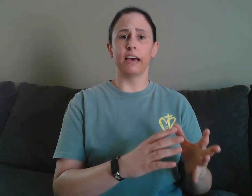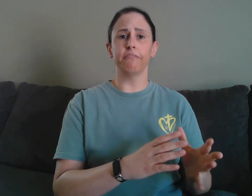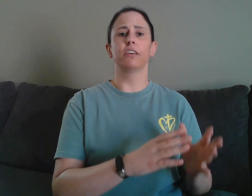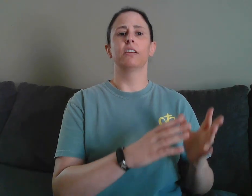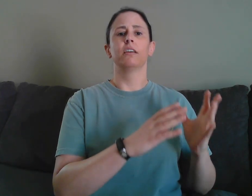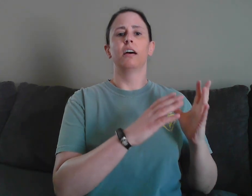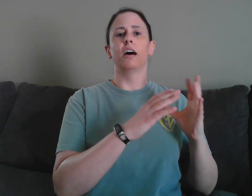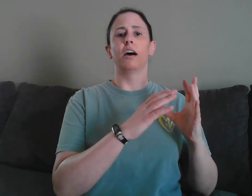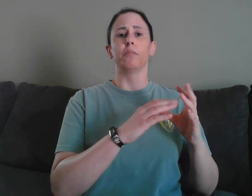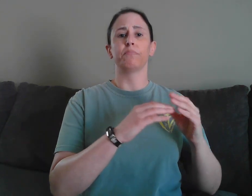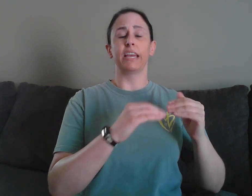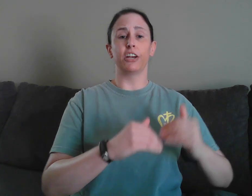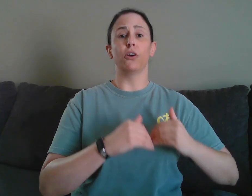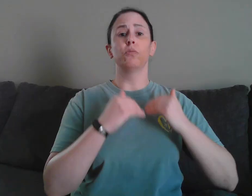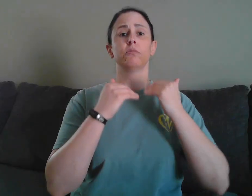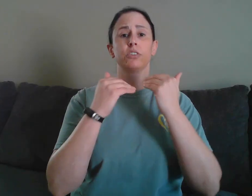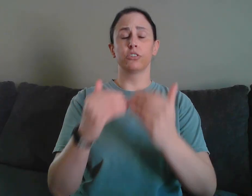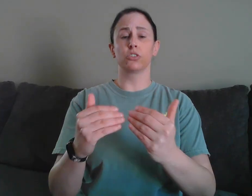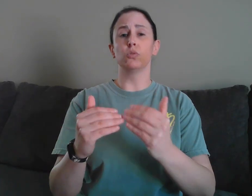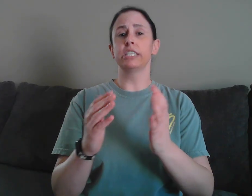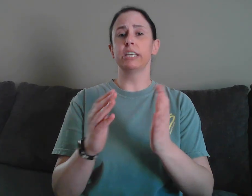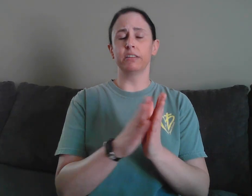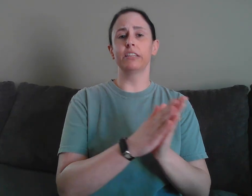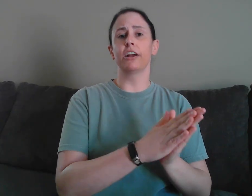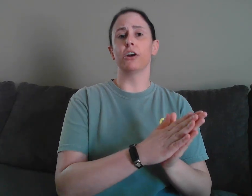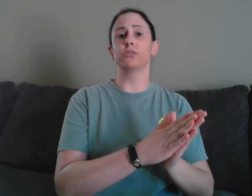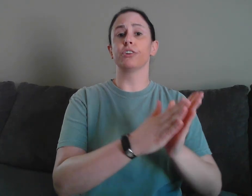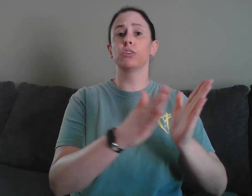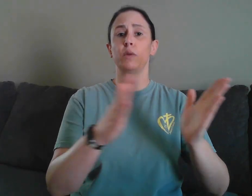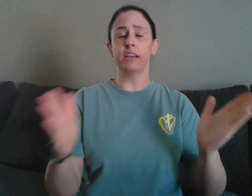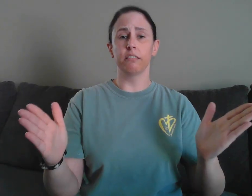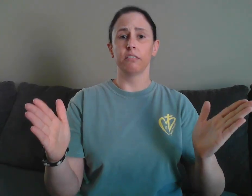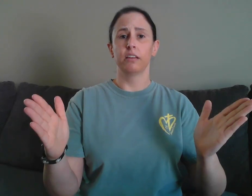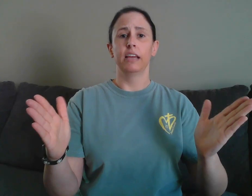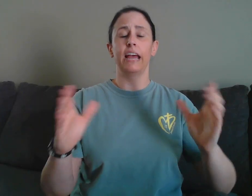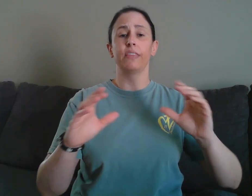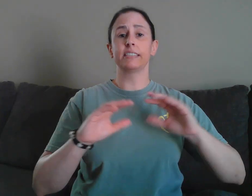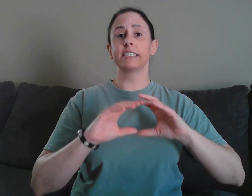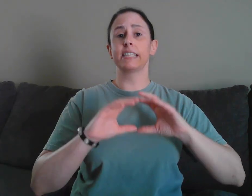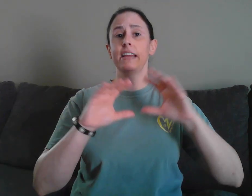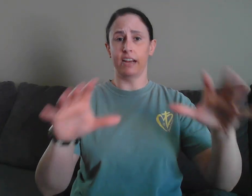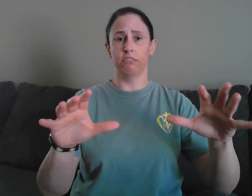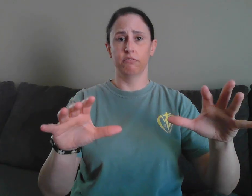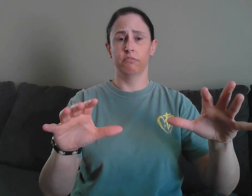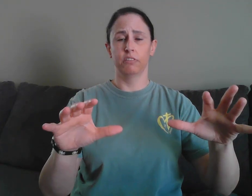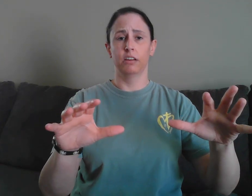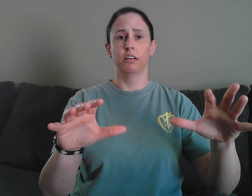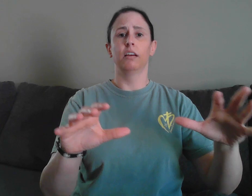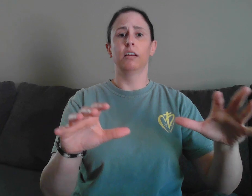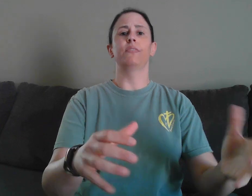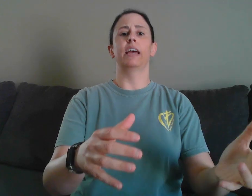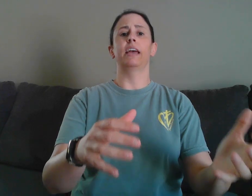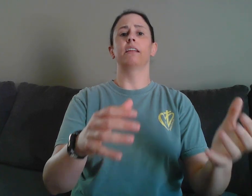are deaf um they go to the school typically they go during the week and they stay there and then